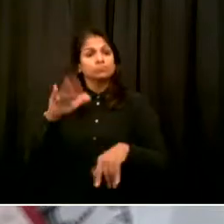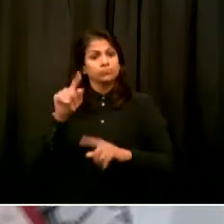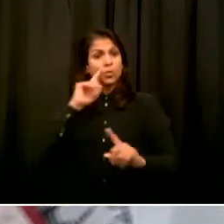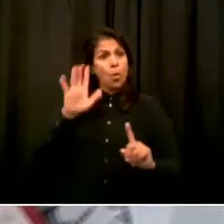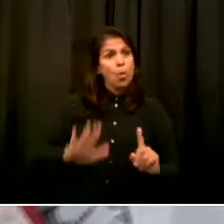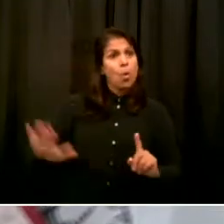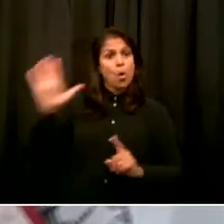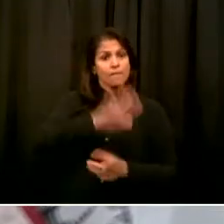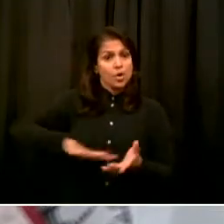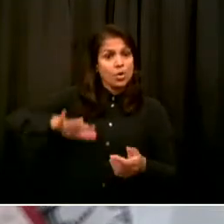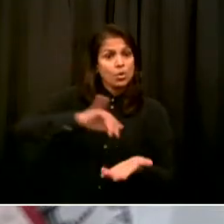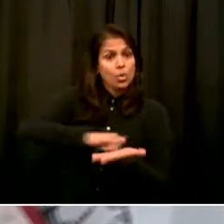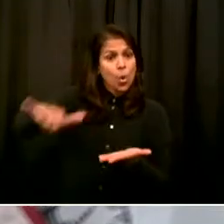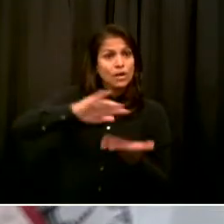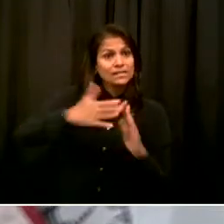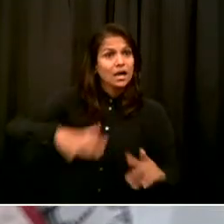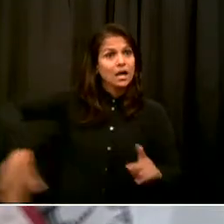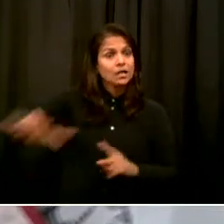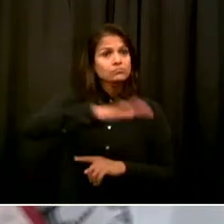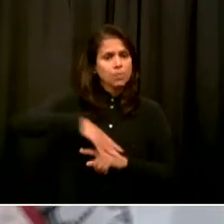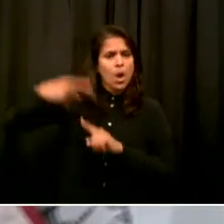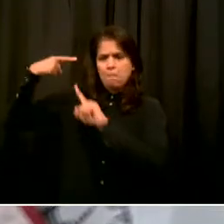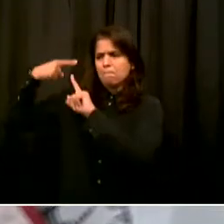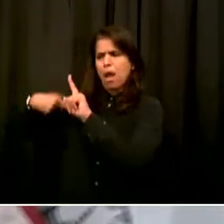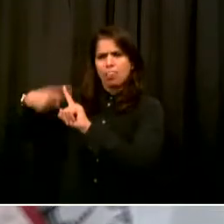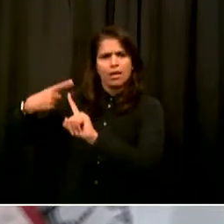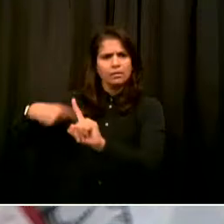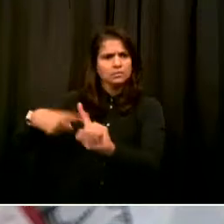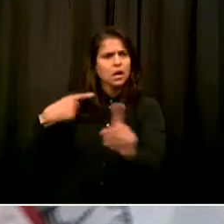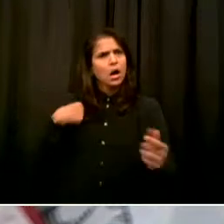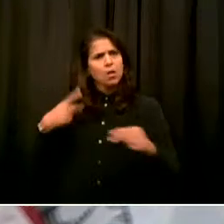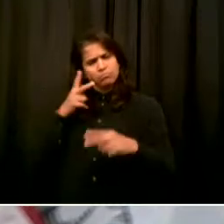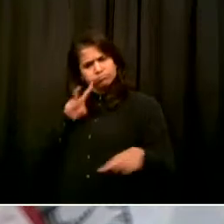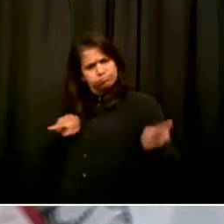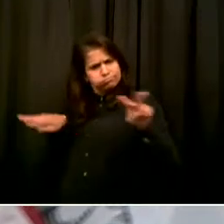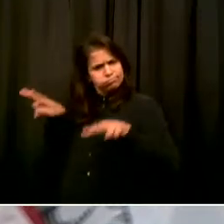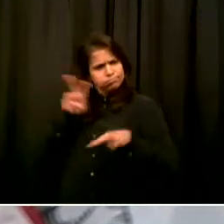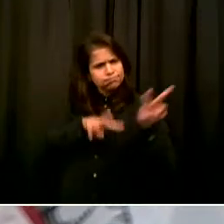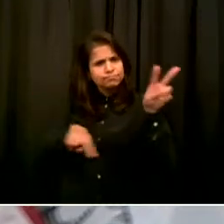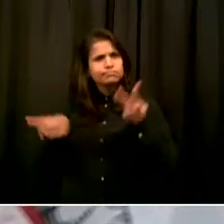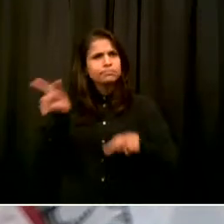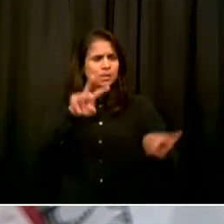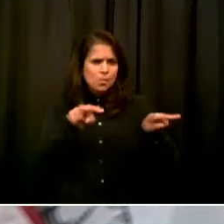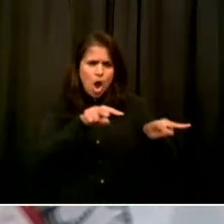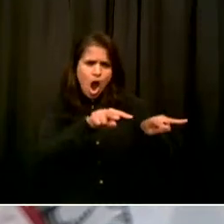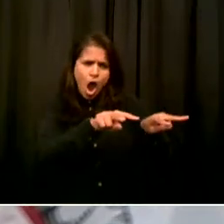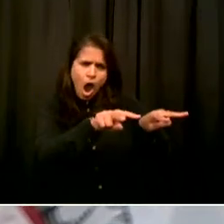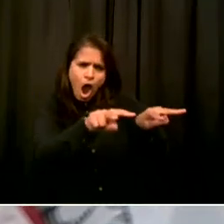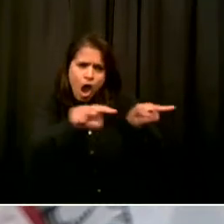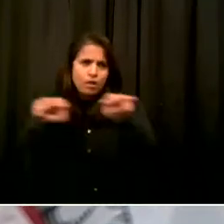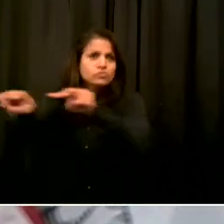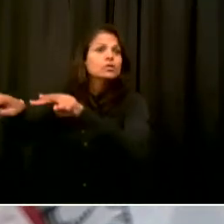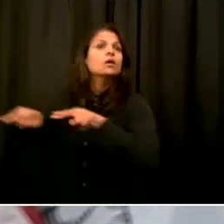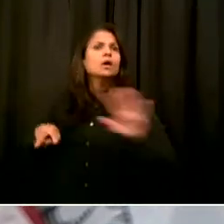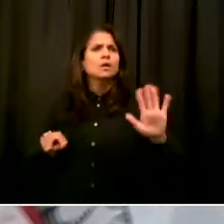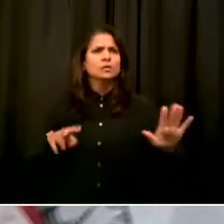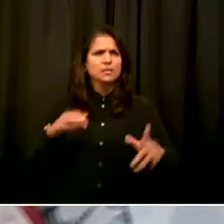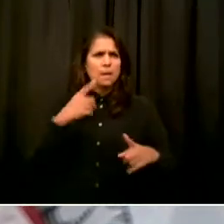OTHER PARTS OF THE CITY, BEFORE THAT, WE SAW IN AUGUST T AND IN SEPTEMBER THAT OTHER MEASURES WERE USED AT A LOWER LEVEL THAT